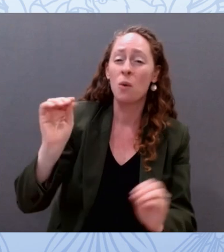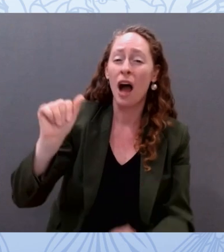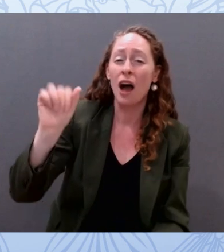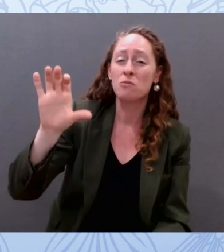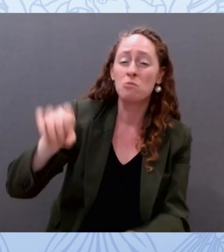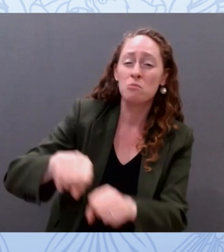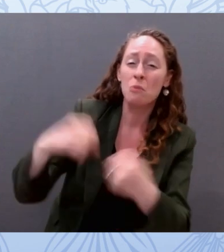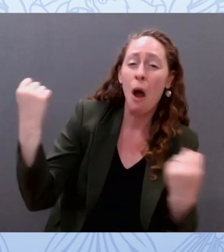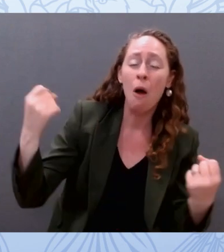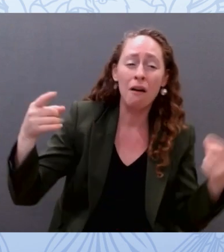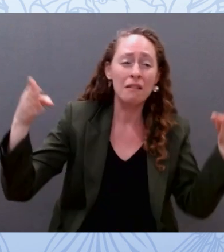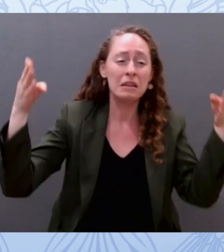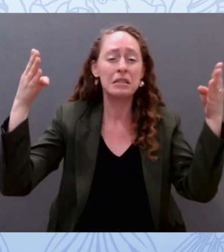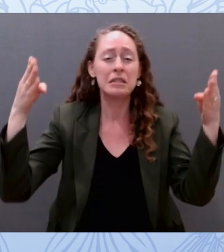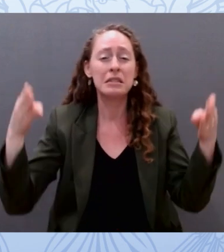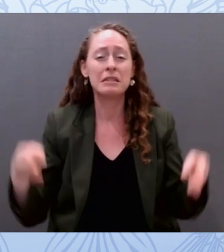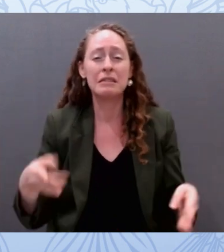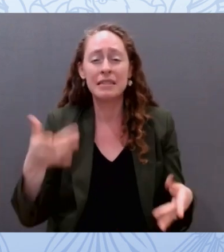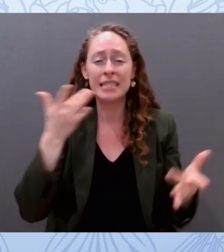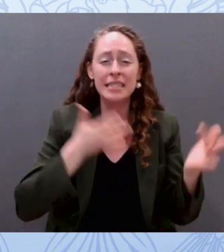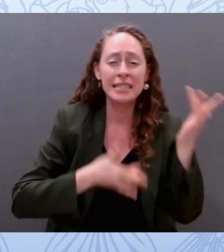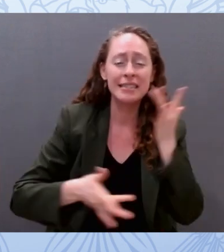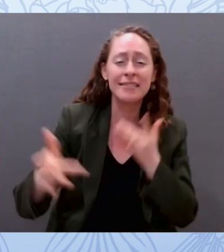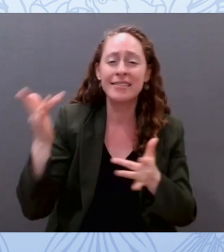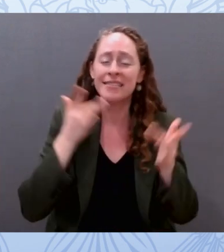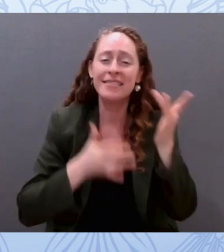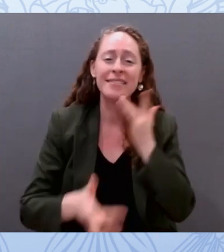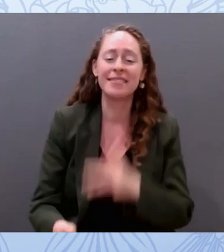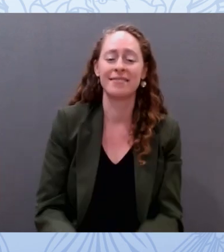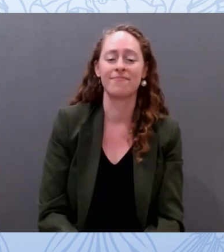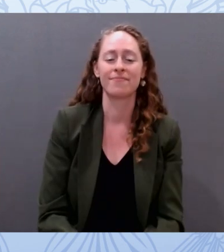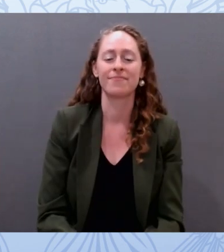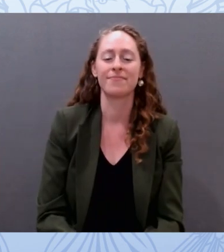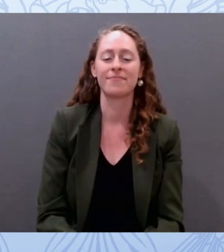and praying that the thing you're looking for is at the end of this journey.